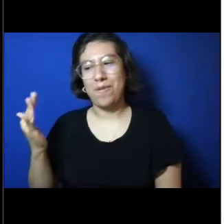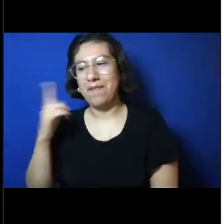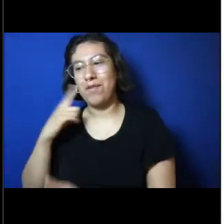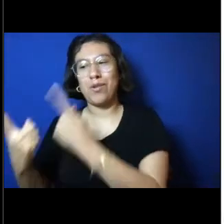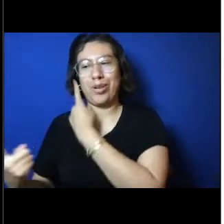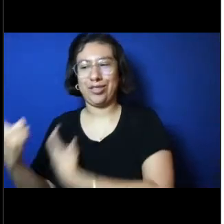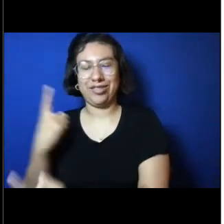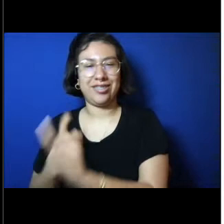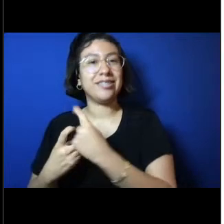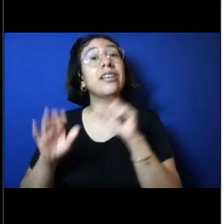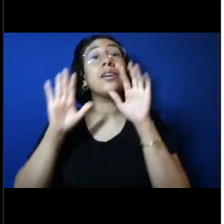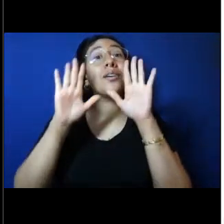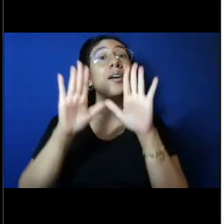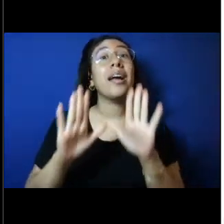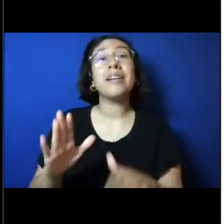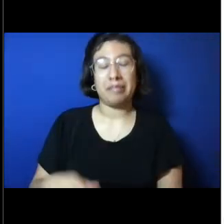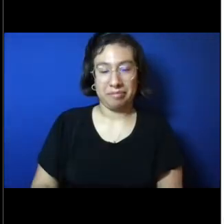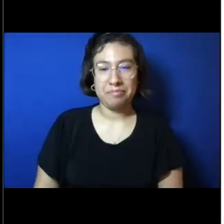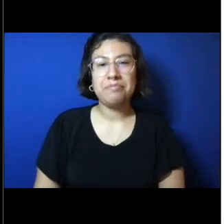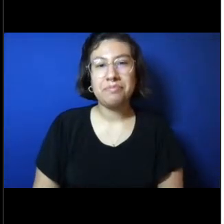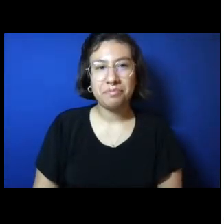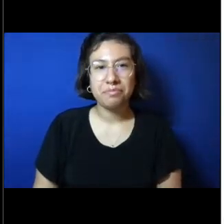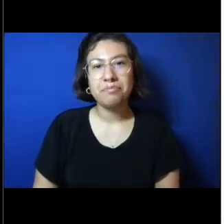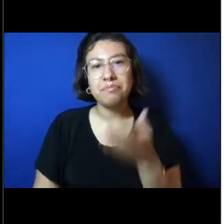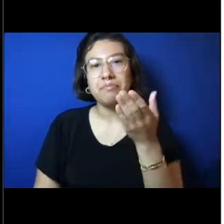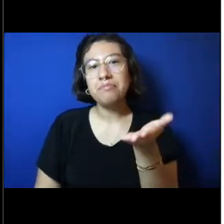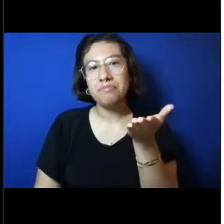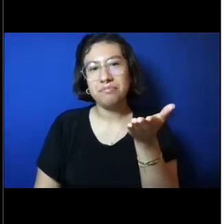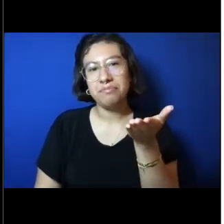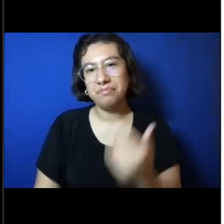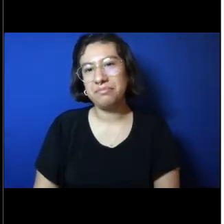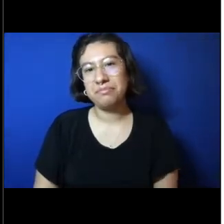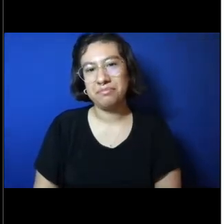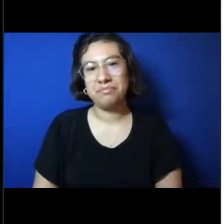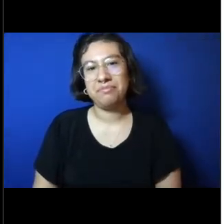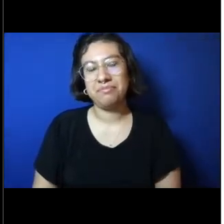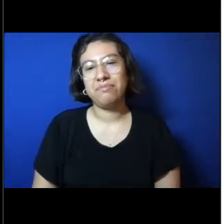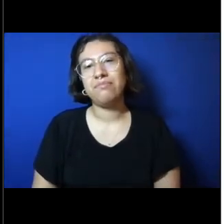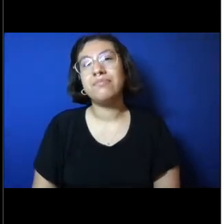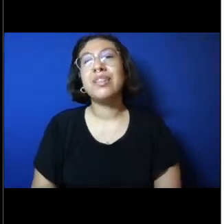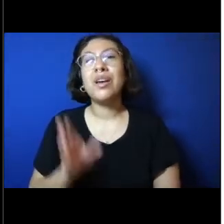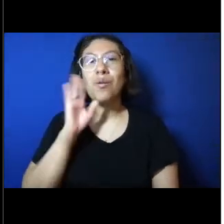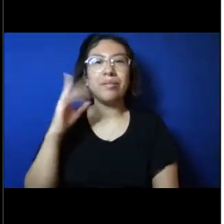Great, thank you. So perfect segue. So I'm going to talk a little bit